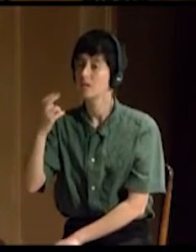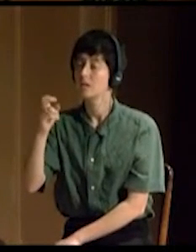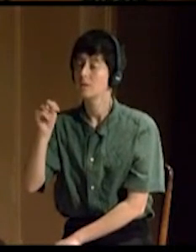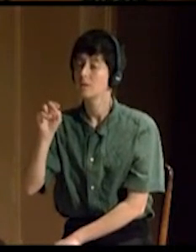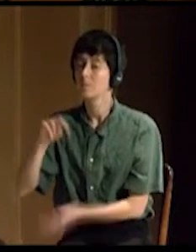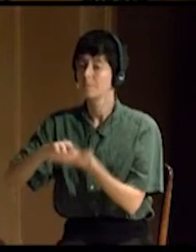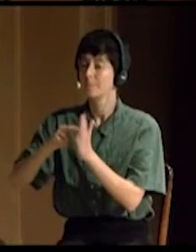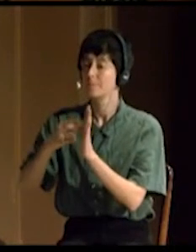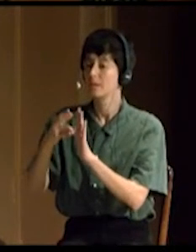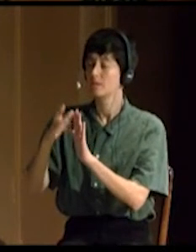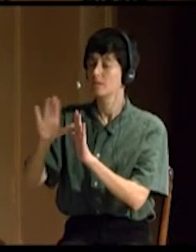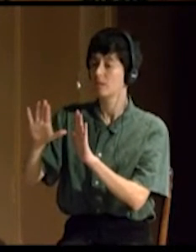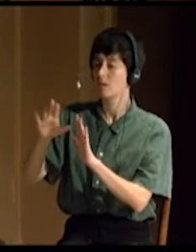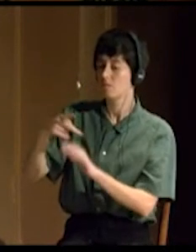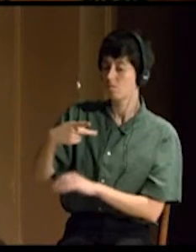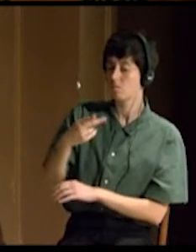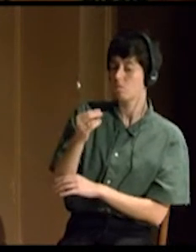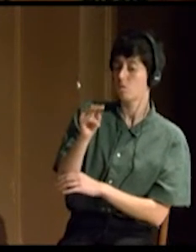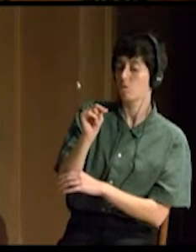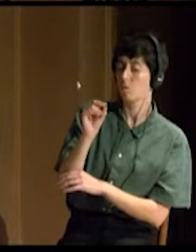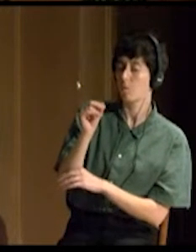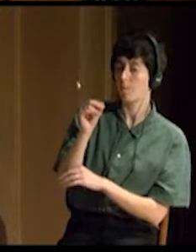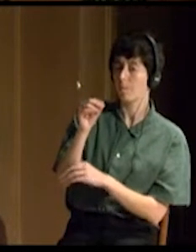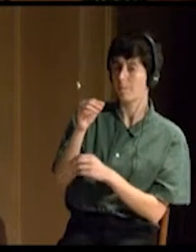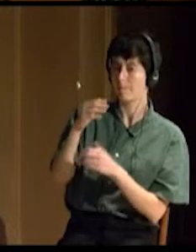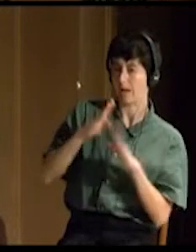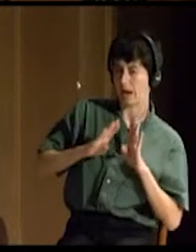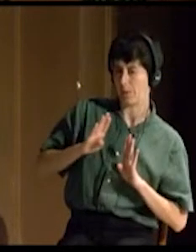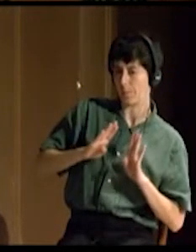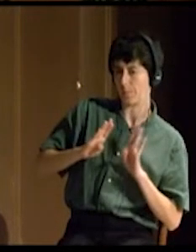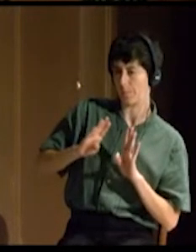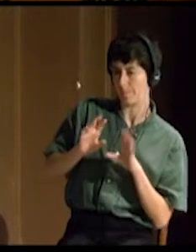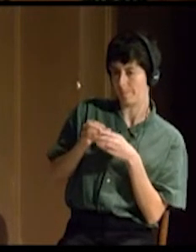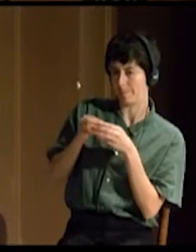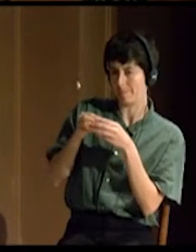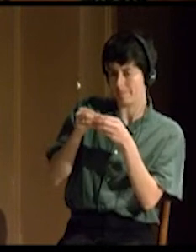And they're found worldwide, but have their highest diversity in the tropics.